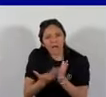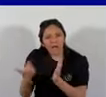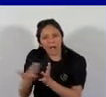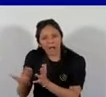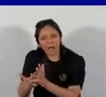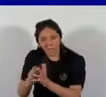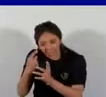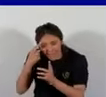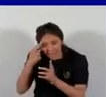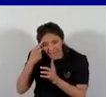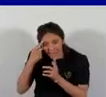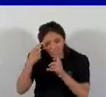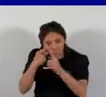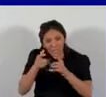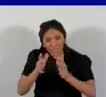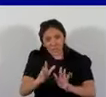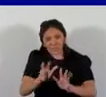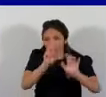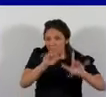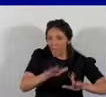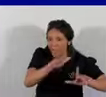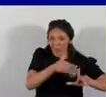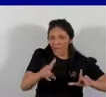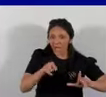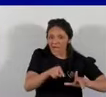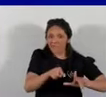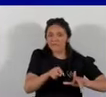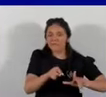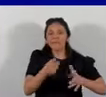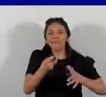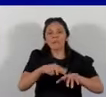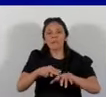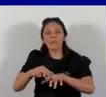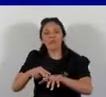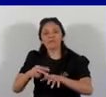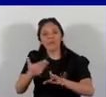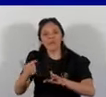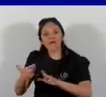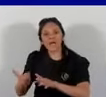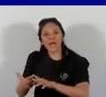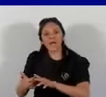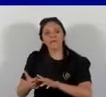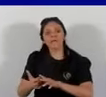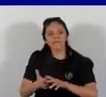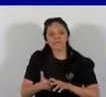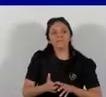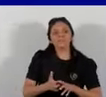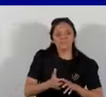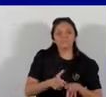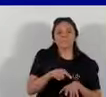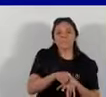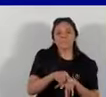Our plan is to continue lowering taxes In fact, Toto the other day made a presentation